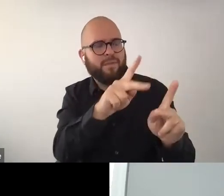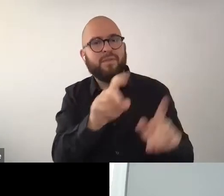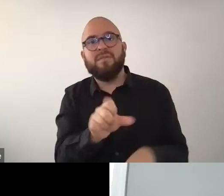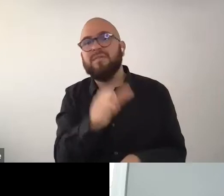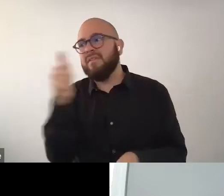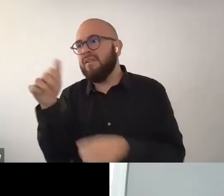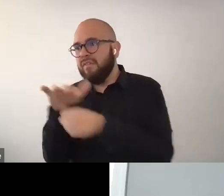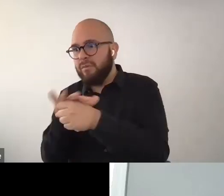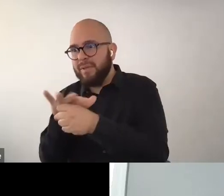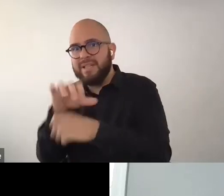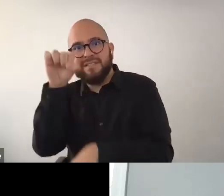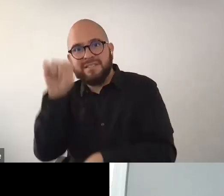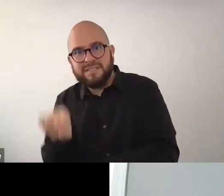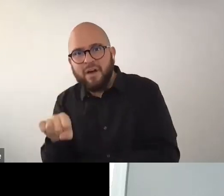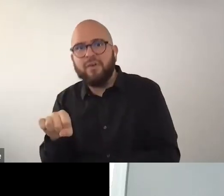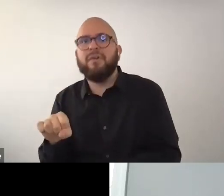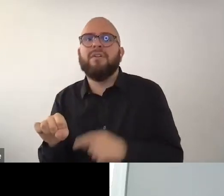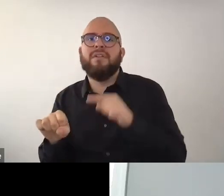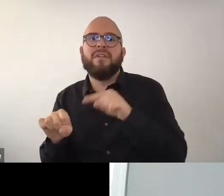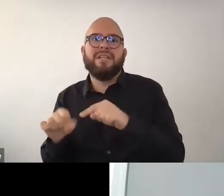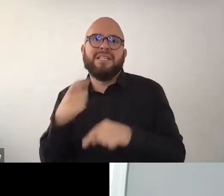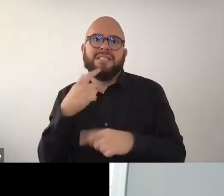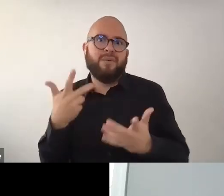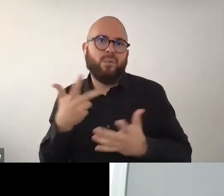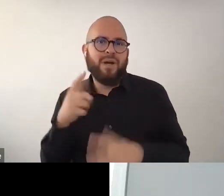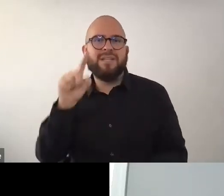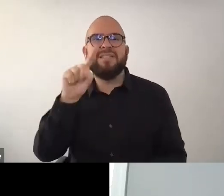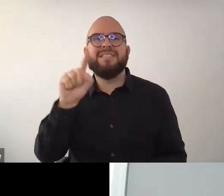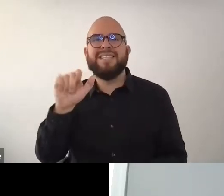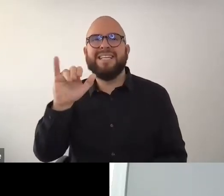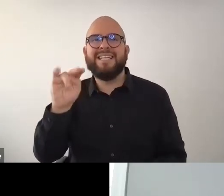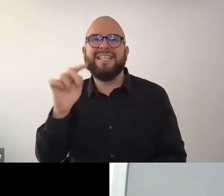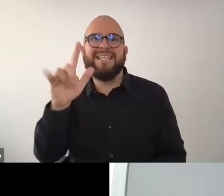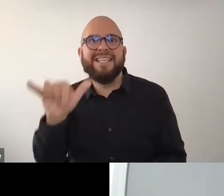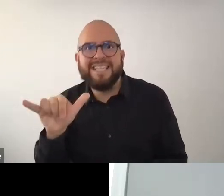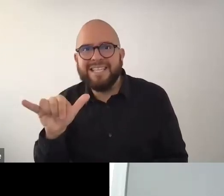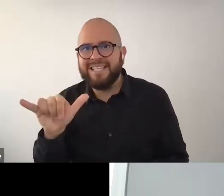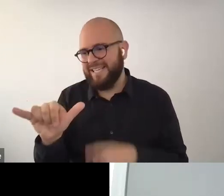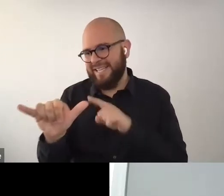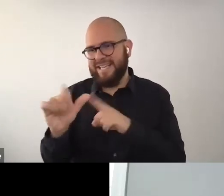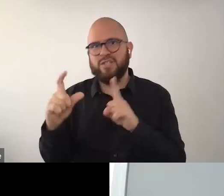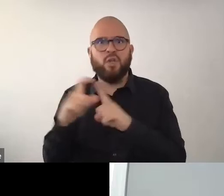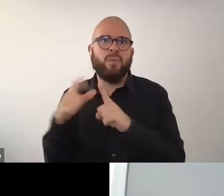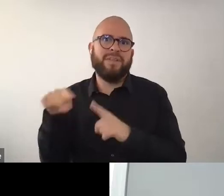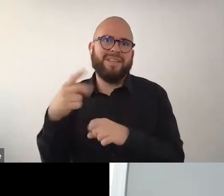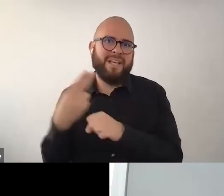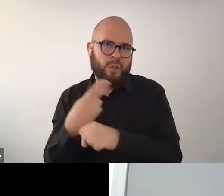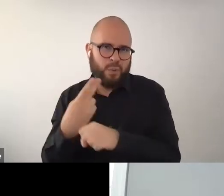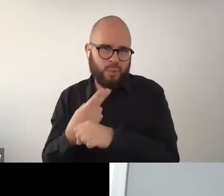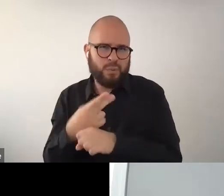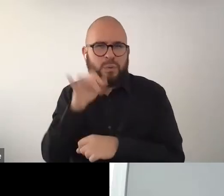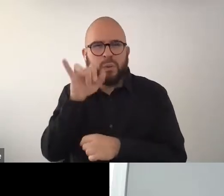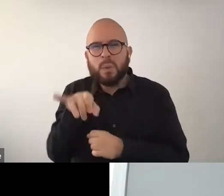in the South, where zingy might be a term that they're interested in. So it's those types of tweaks,